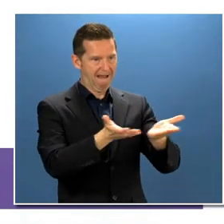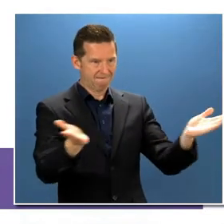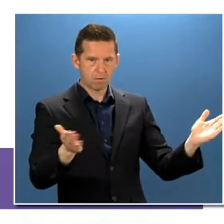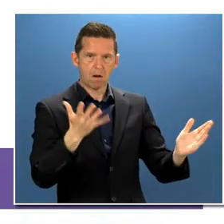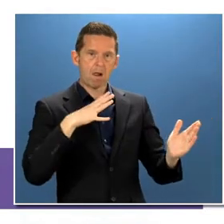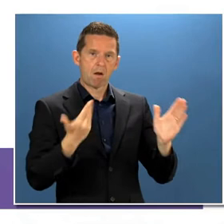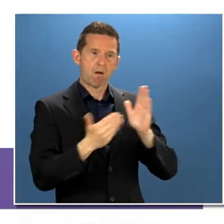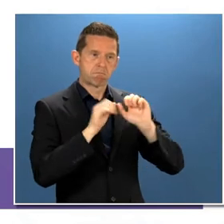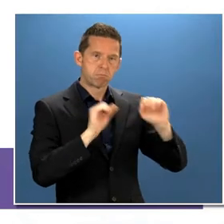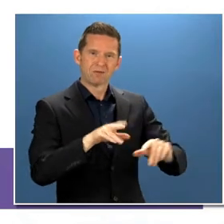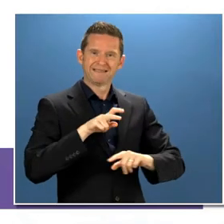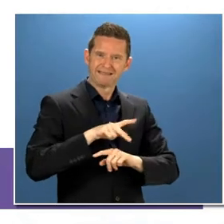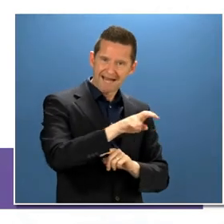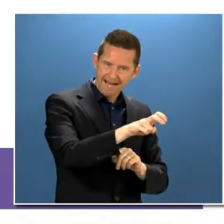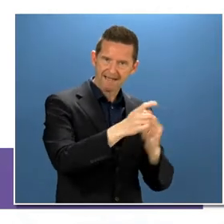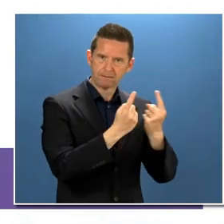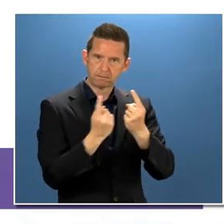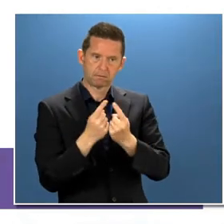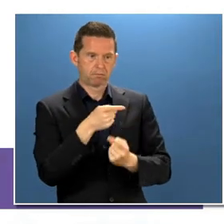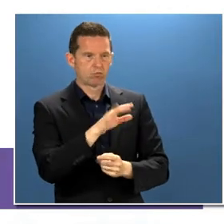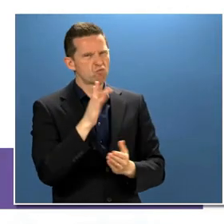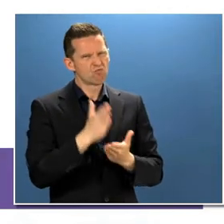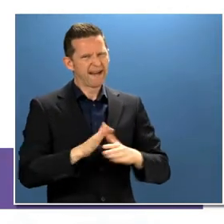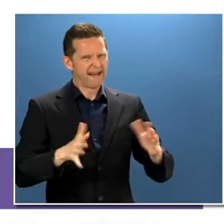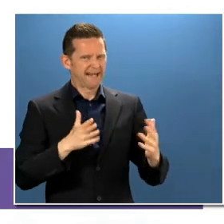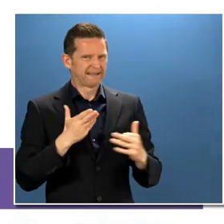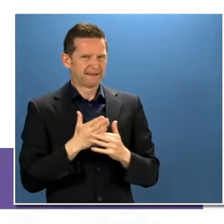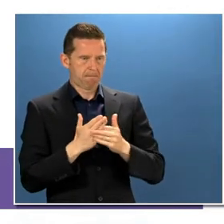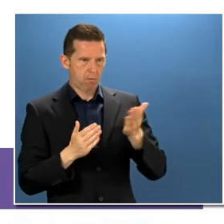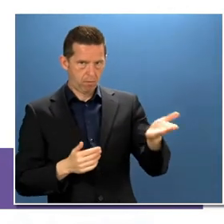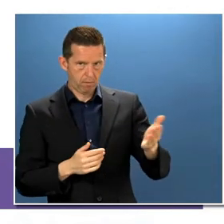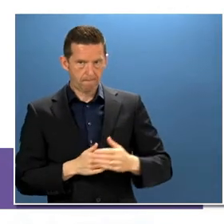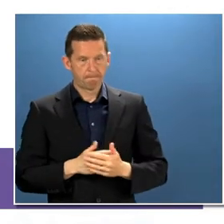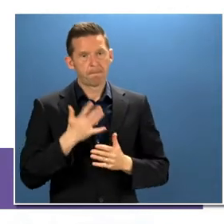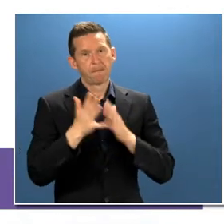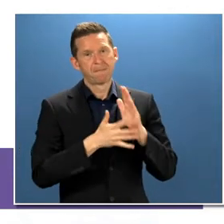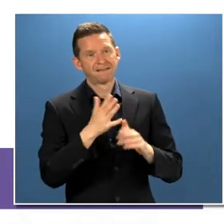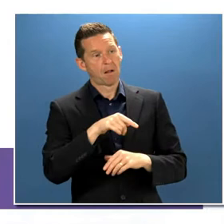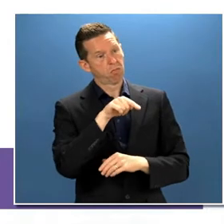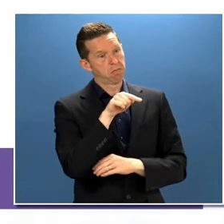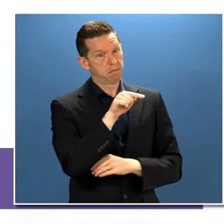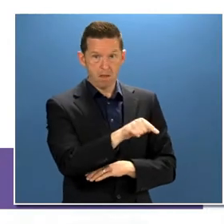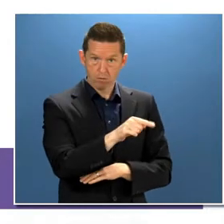and it is not particularly accessible, then would that give rise to a claim